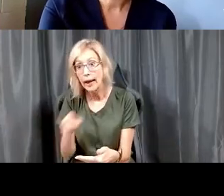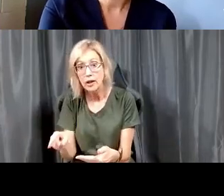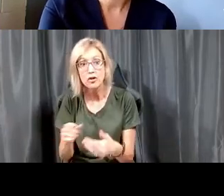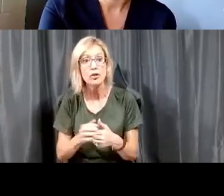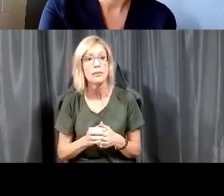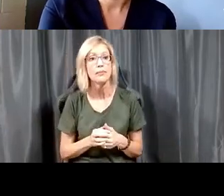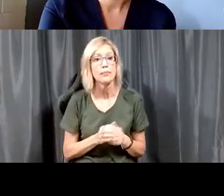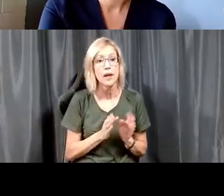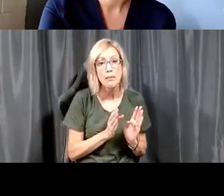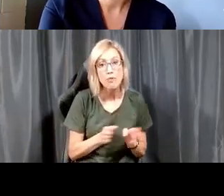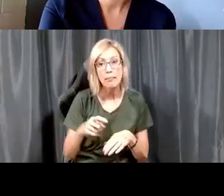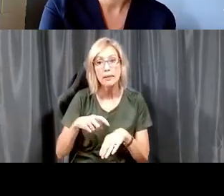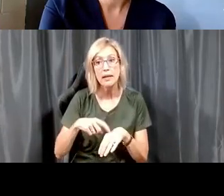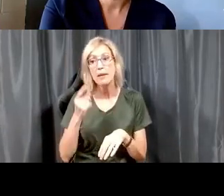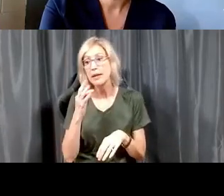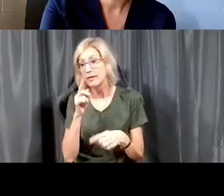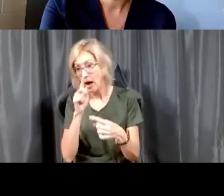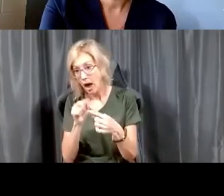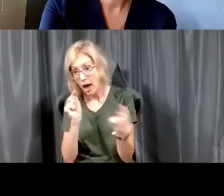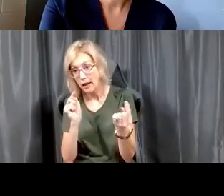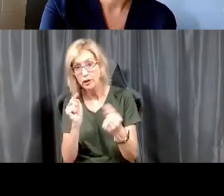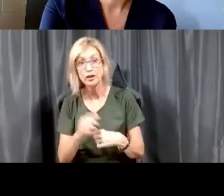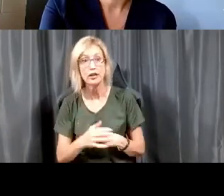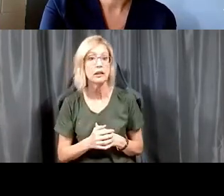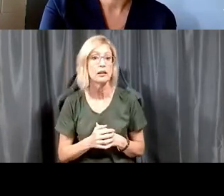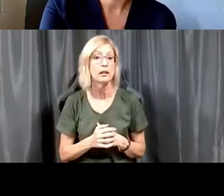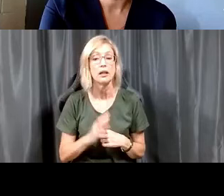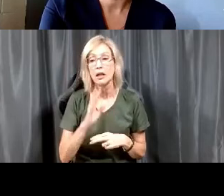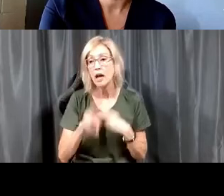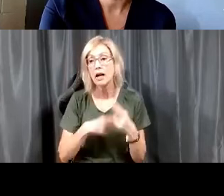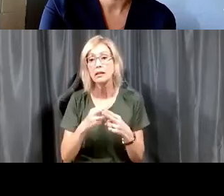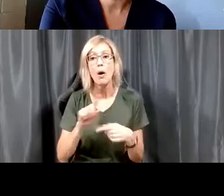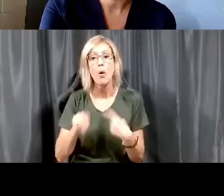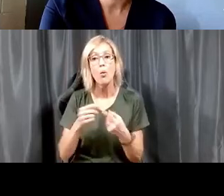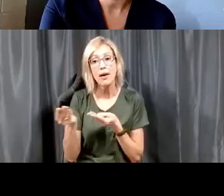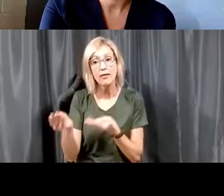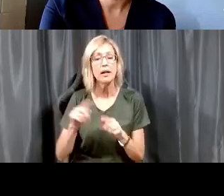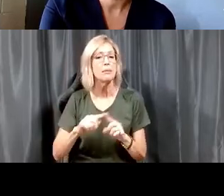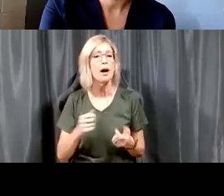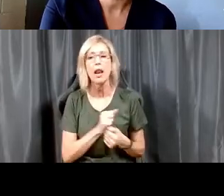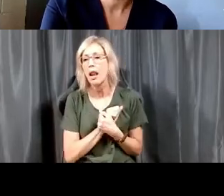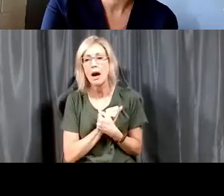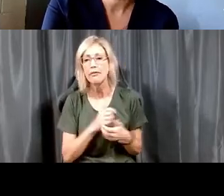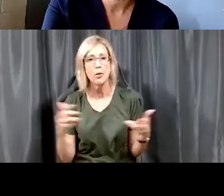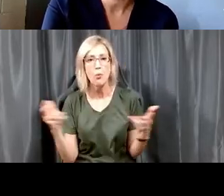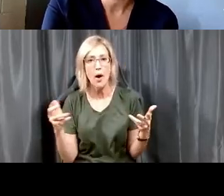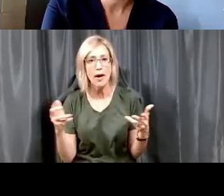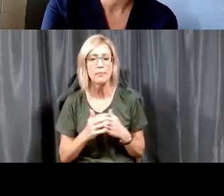if it's a common allergy, talks about when you can feed it. What I love most, they do have, look at these little